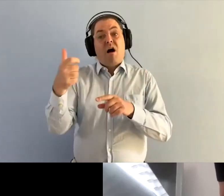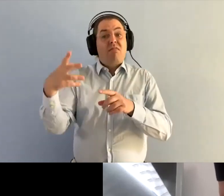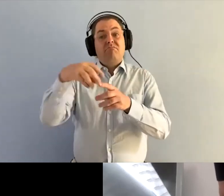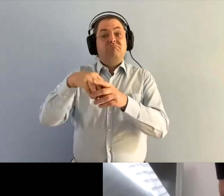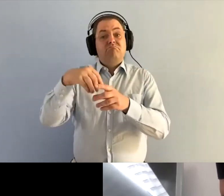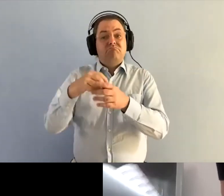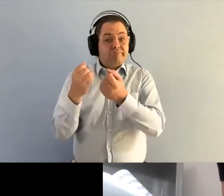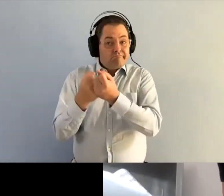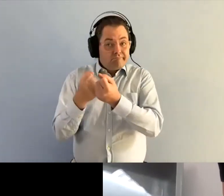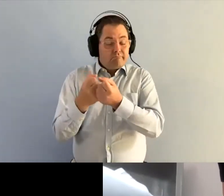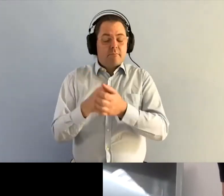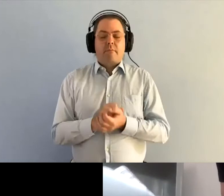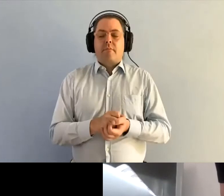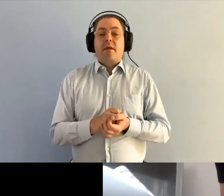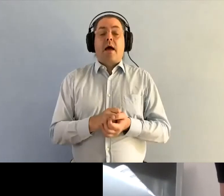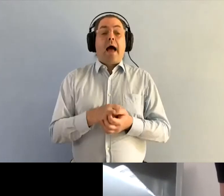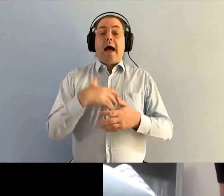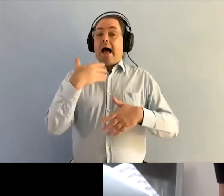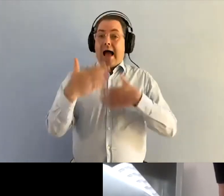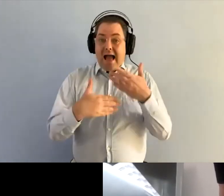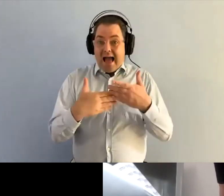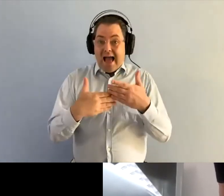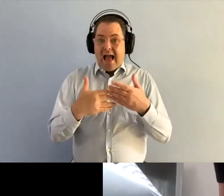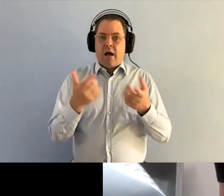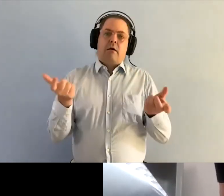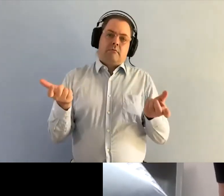to all, DPO and other stakeholders. Right after